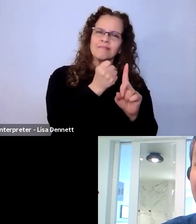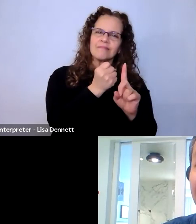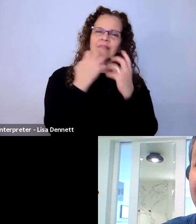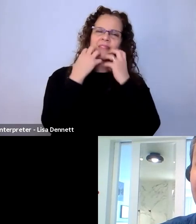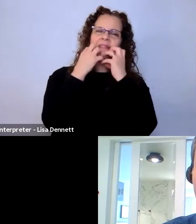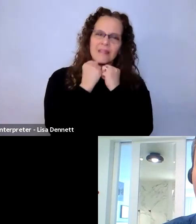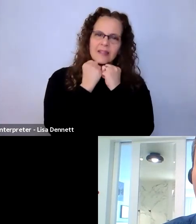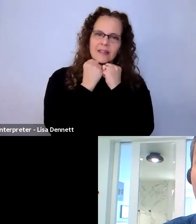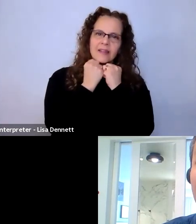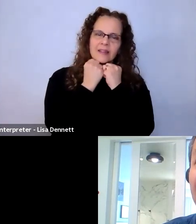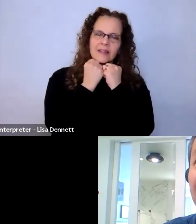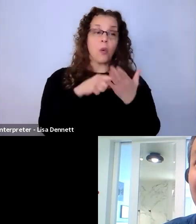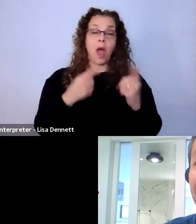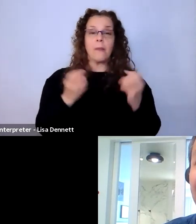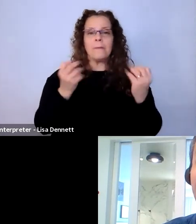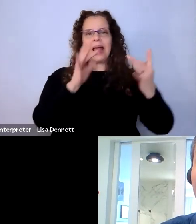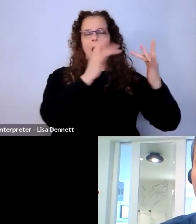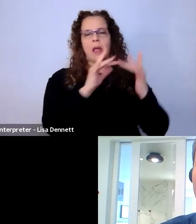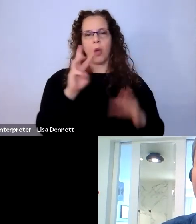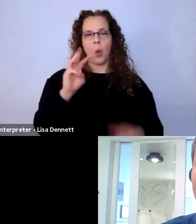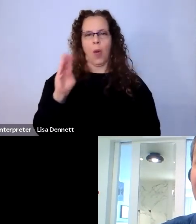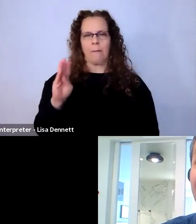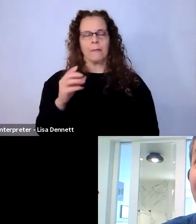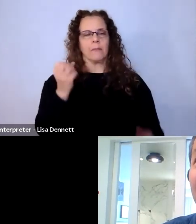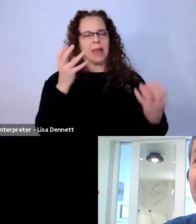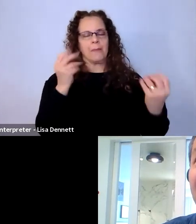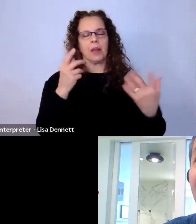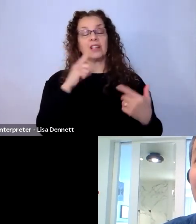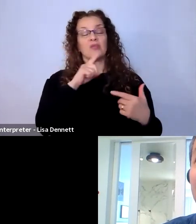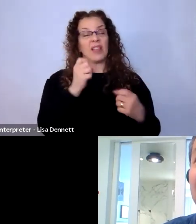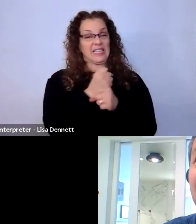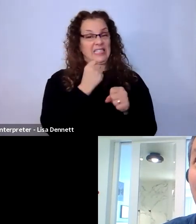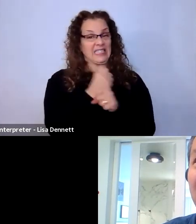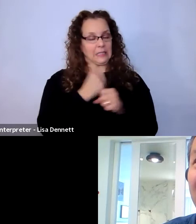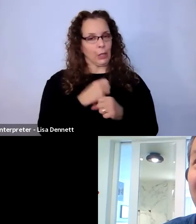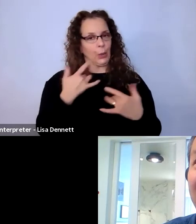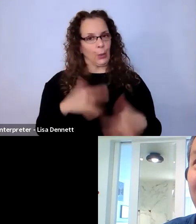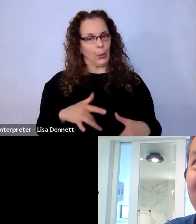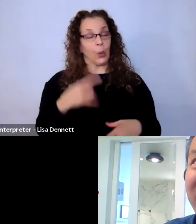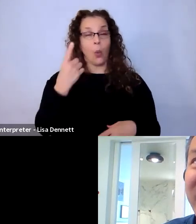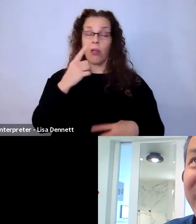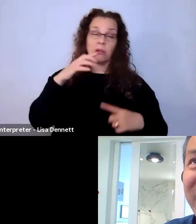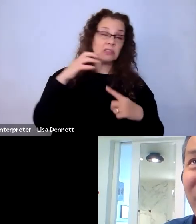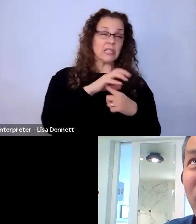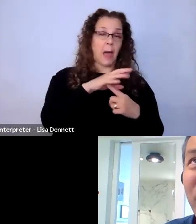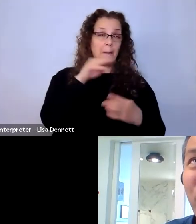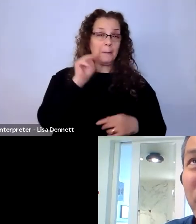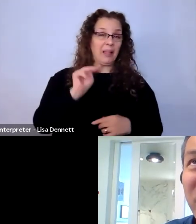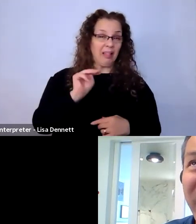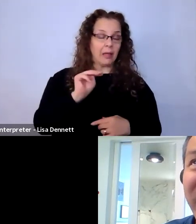today there's a depressing statistic right now that says among the top million websites out there, what is it 97.4%.